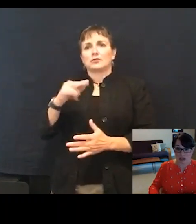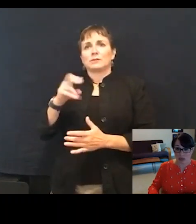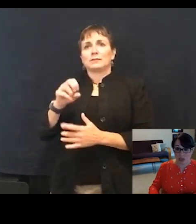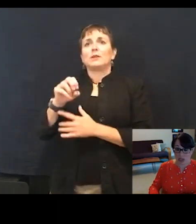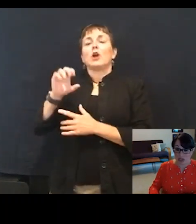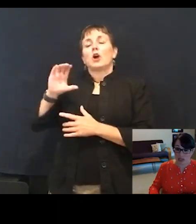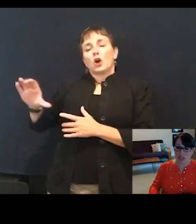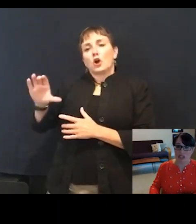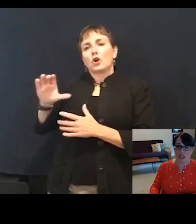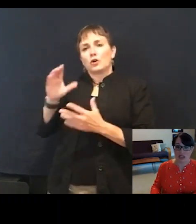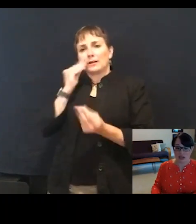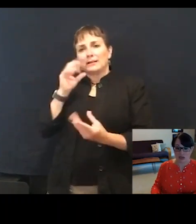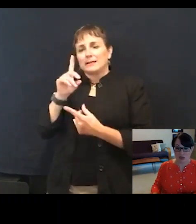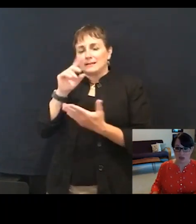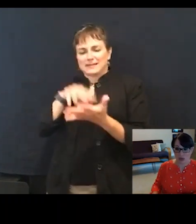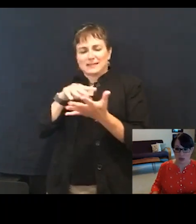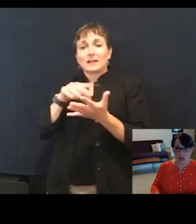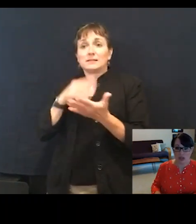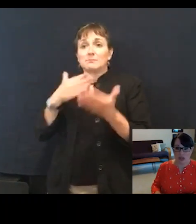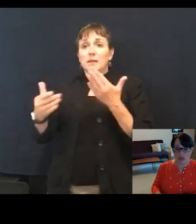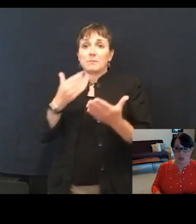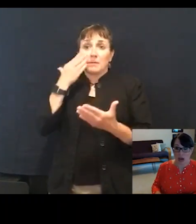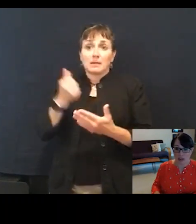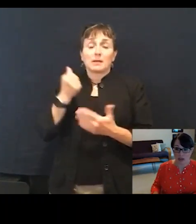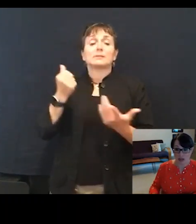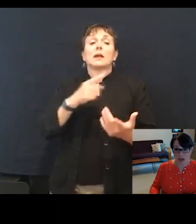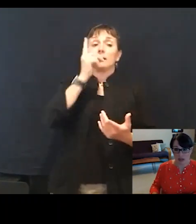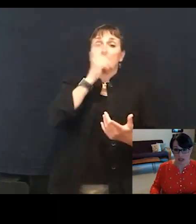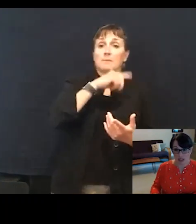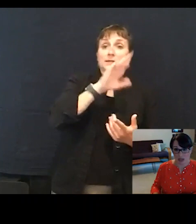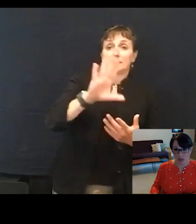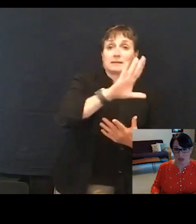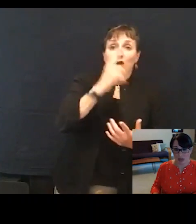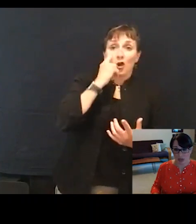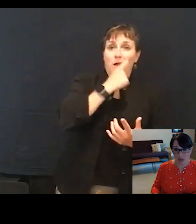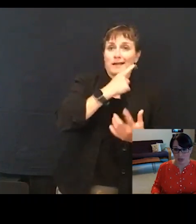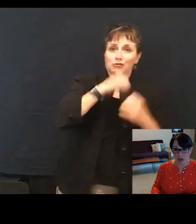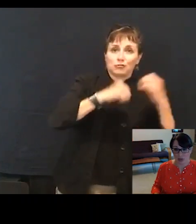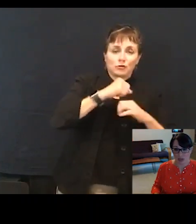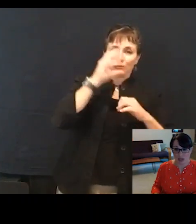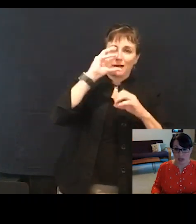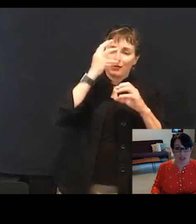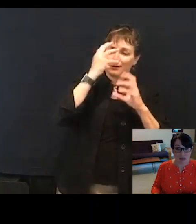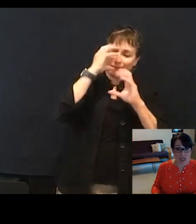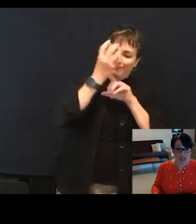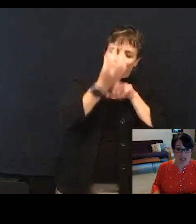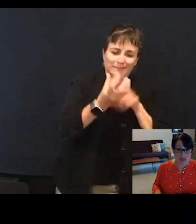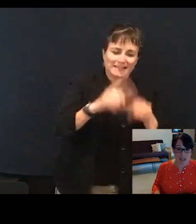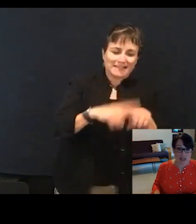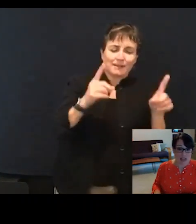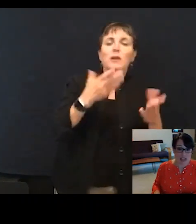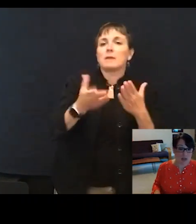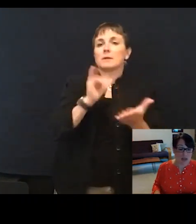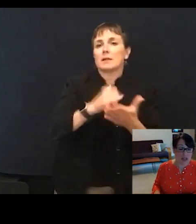and mice accounts for why there's not a phenotype in the mouse models. Because myosin 7A doesn't seem to be that